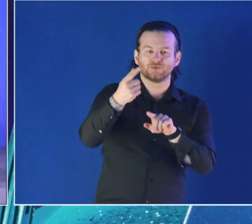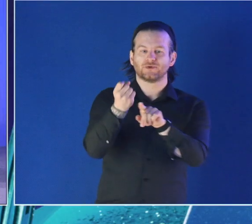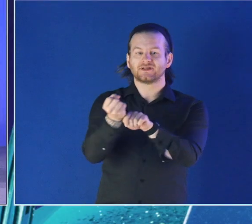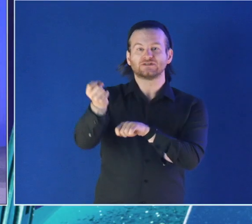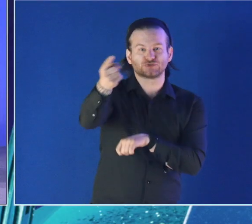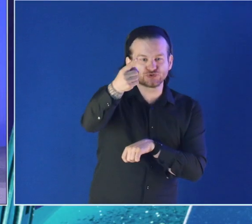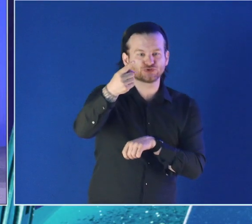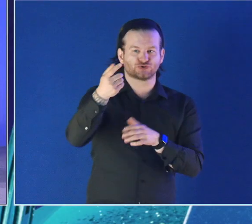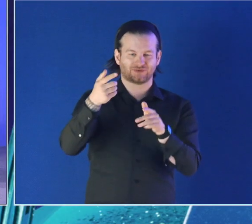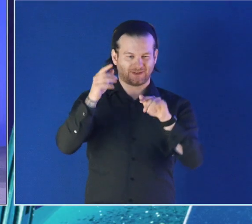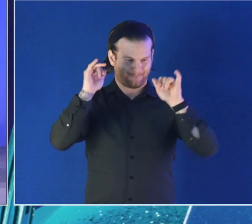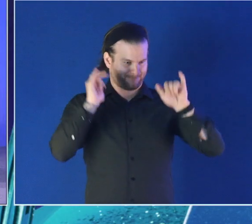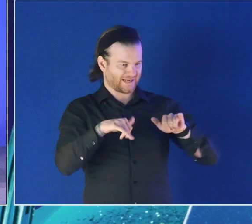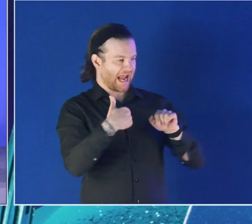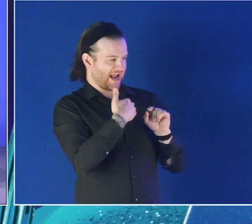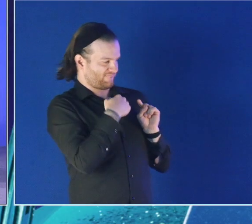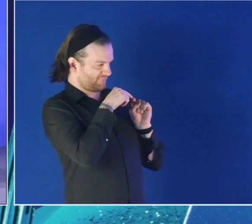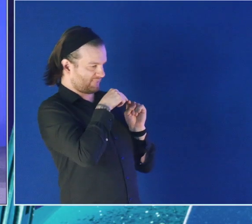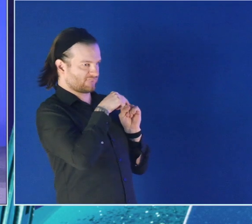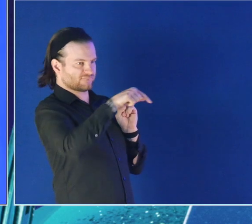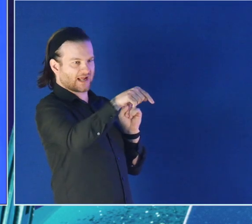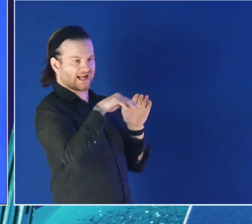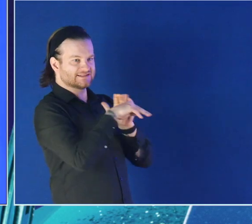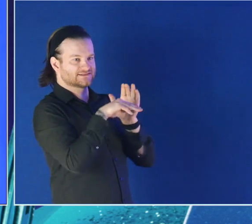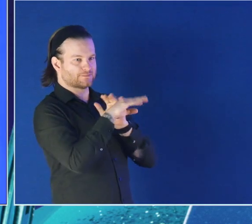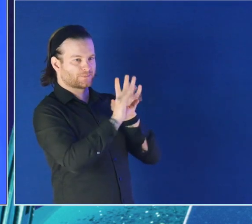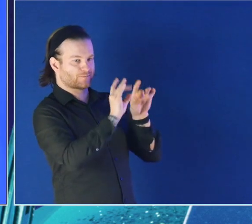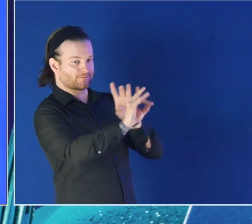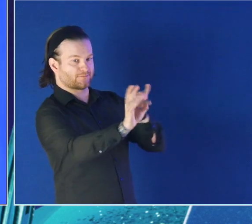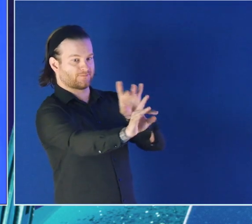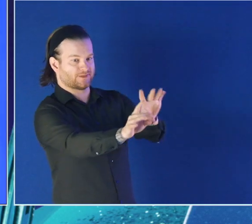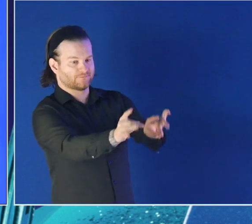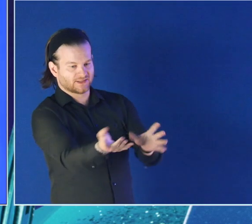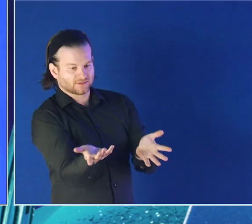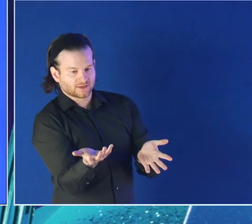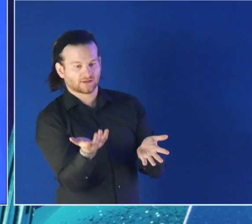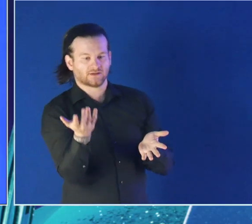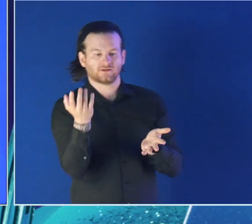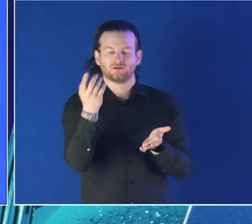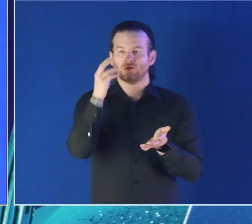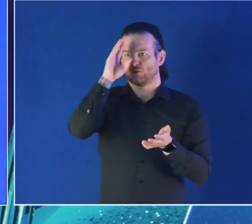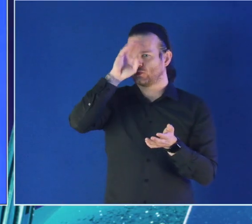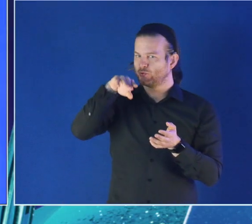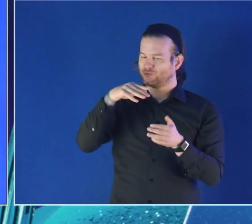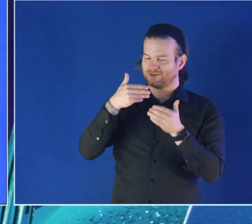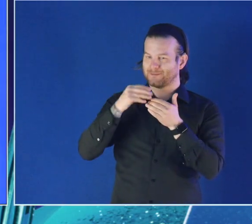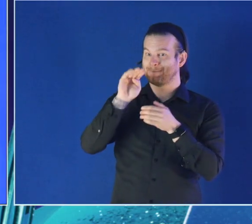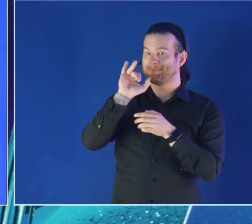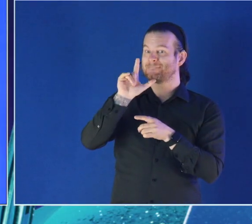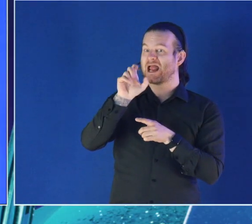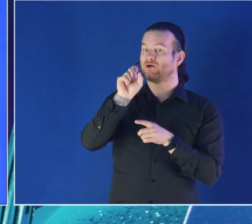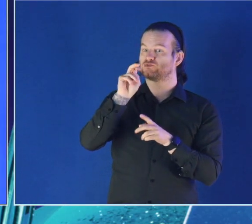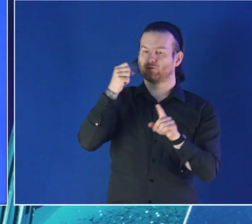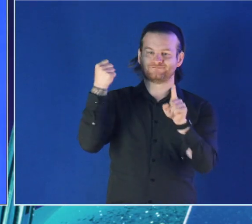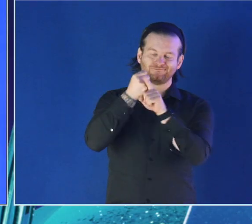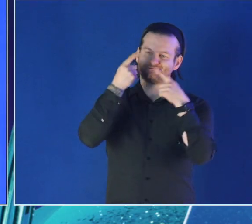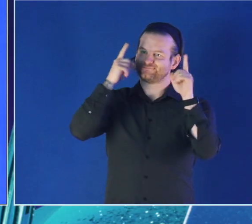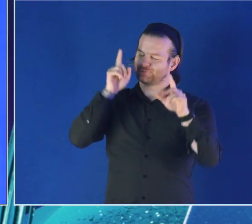And it's a really important milestone, and we know that we've worked together long enough that you're never, ever done. So, Tara, what comes next?